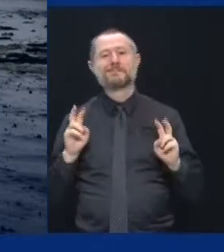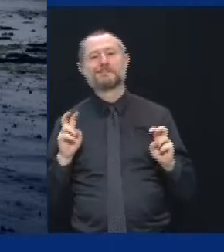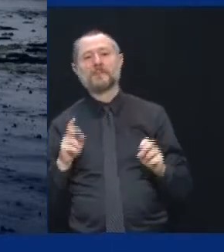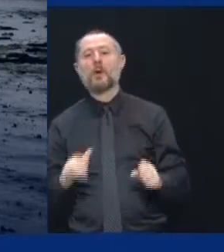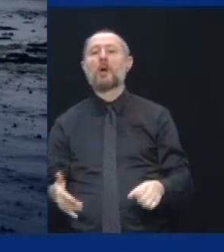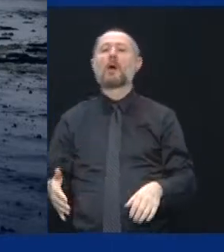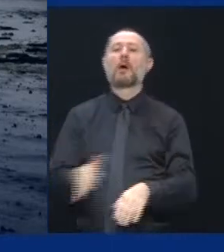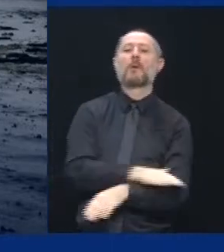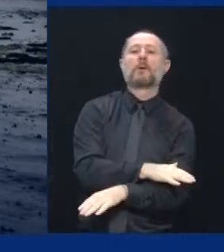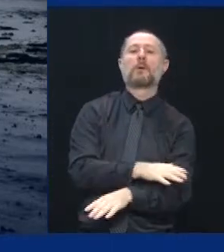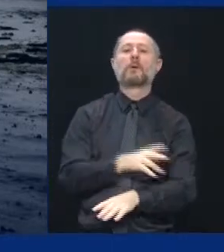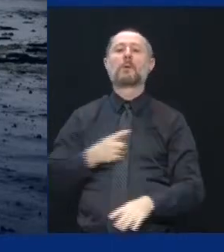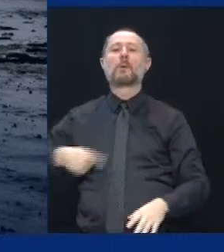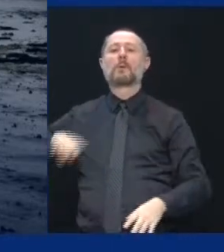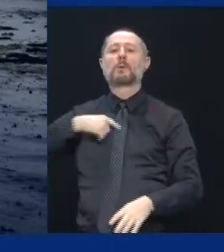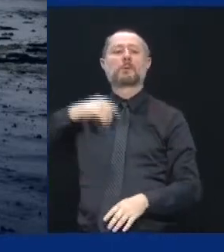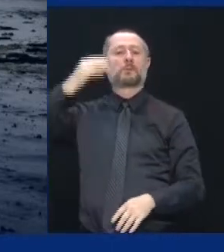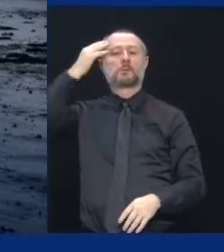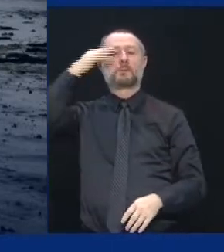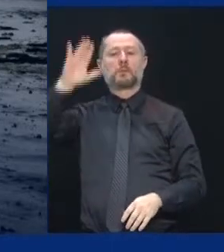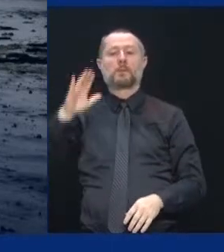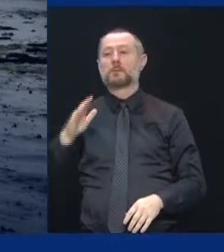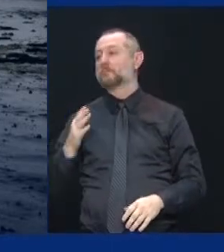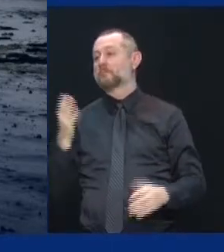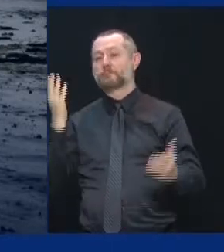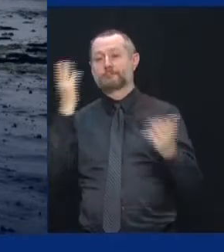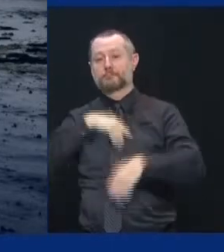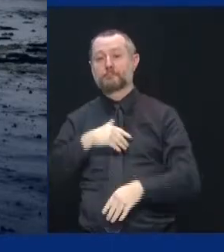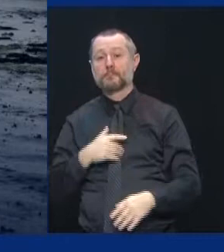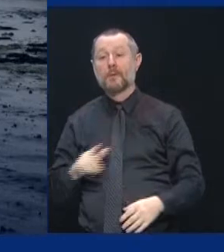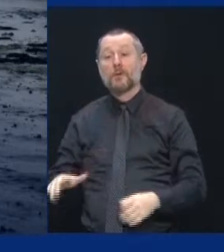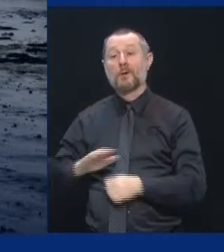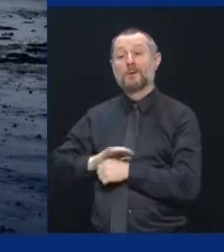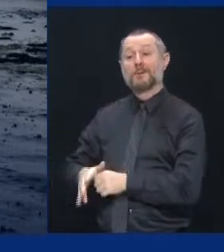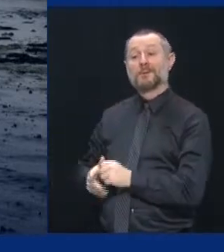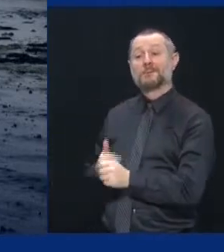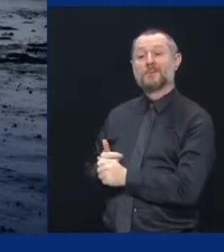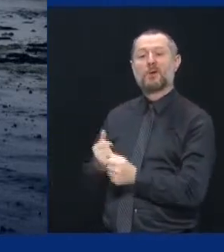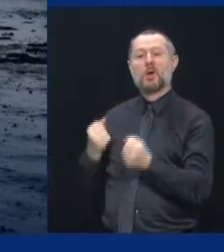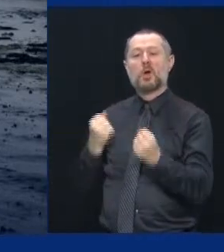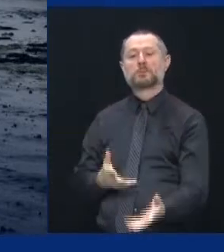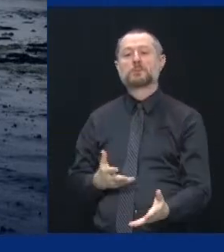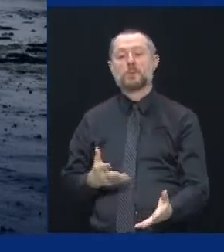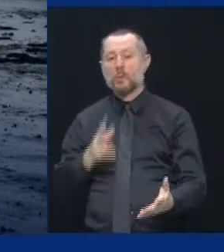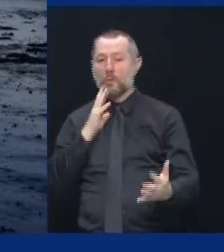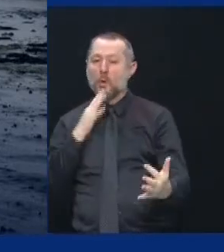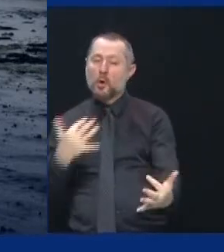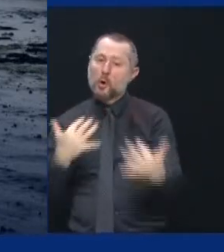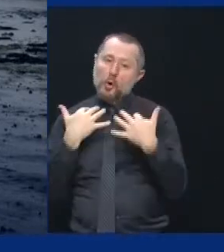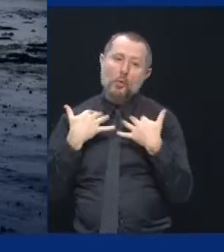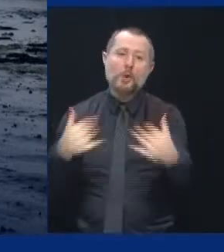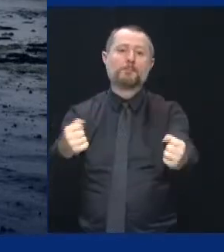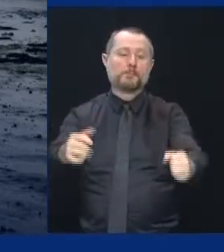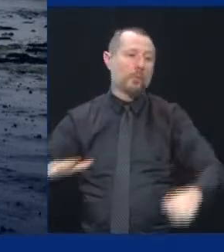AND THEN YOU SEE ISSUES THAT WERE ALWAYS THERE, BUT WHICH WERE NOT APPARENT.